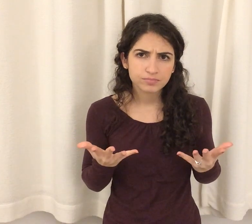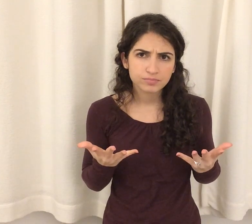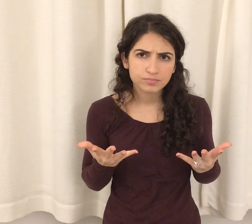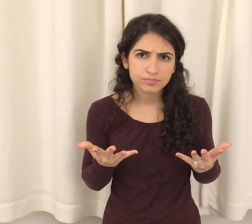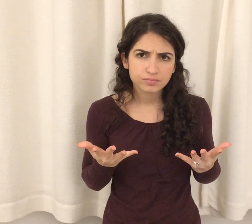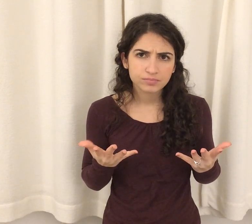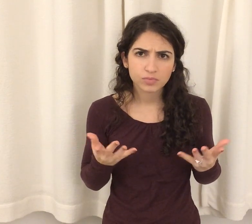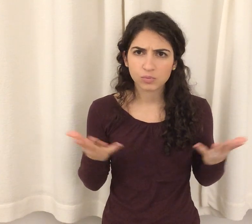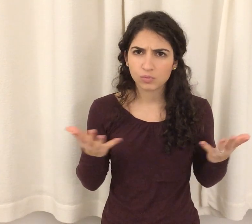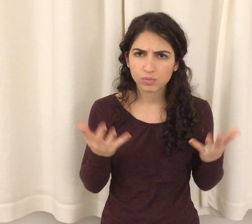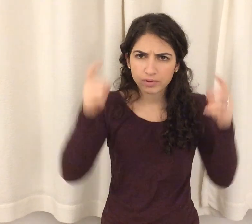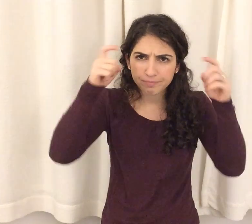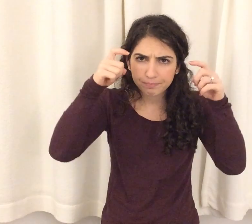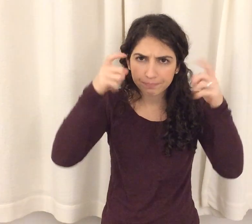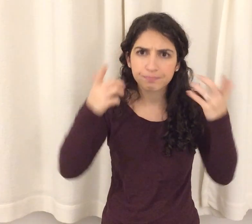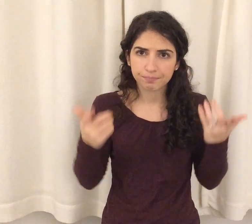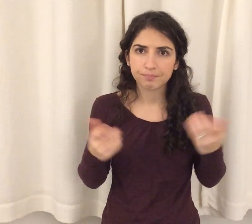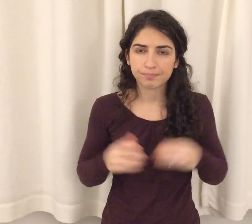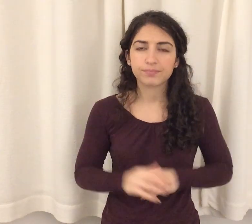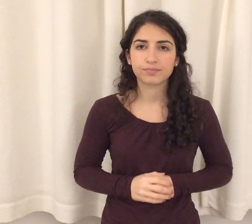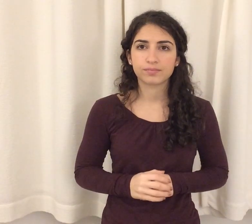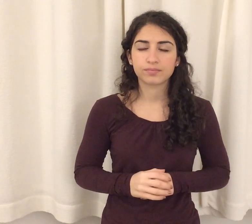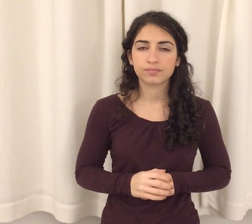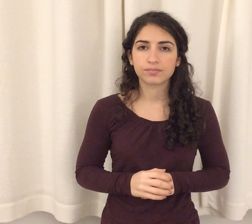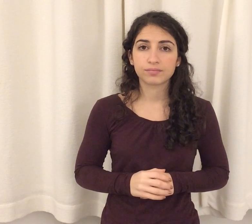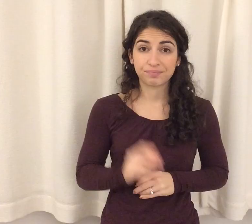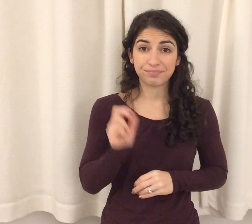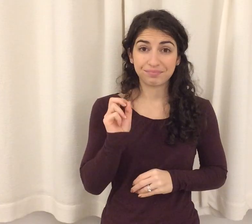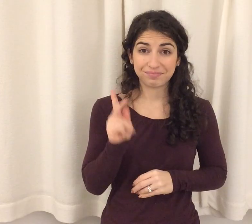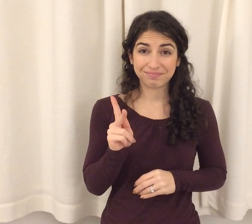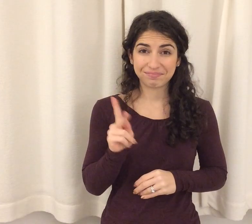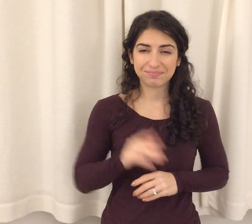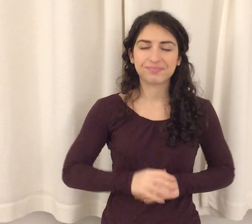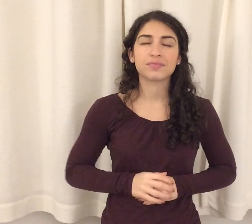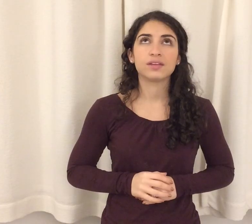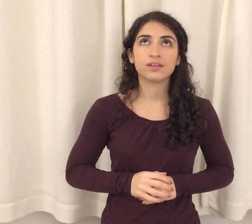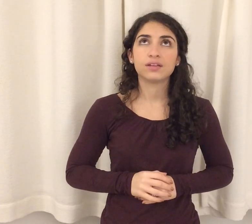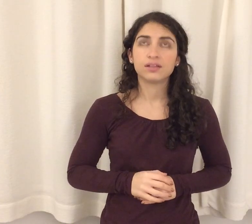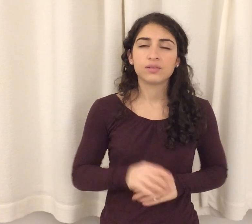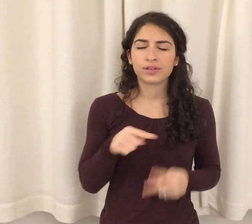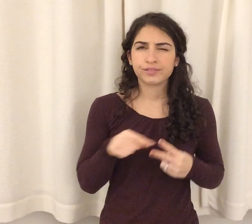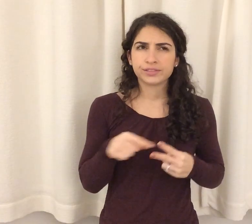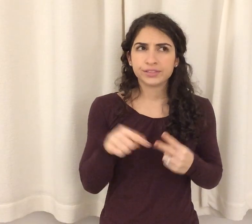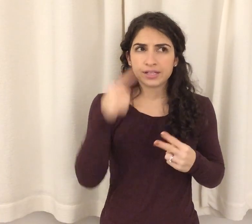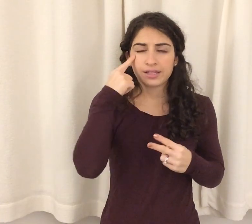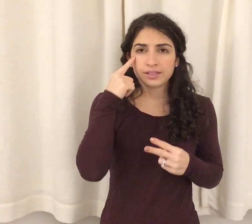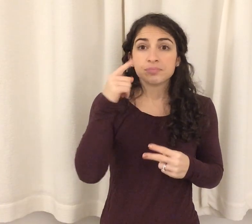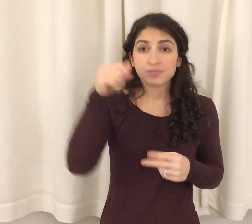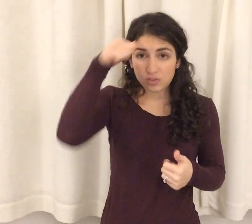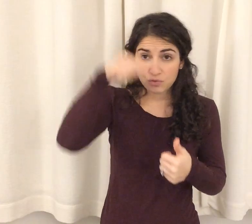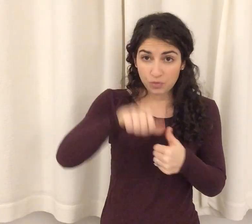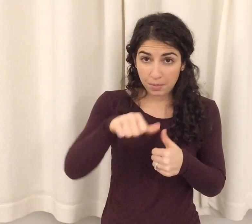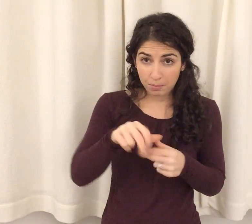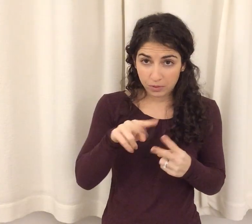"What are you allergic to?" Those are the two things